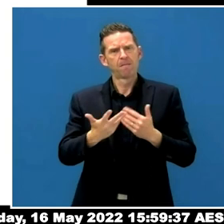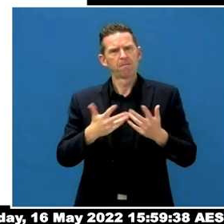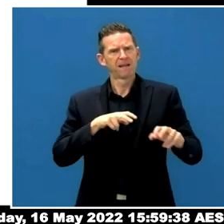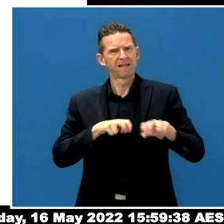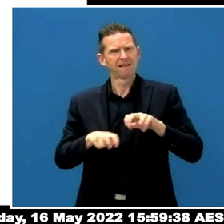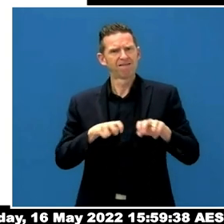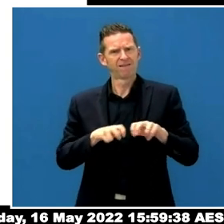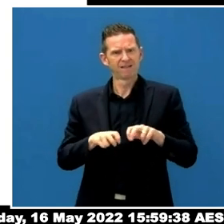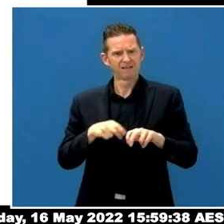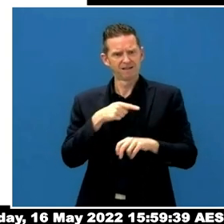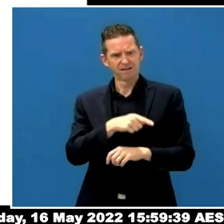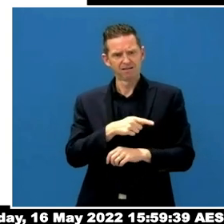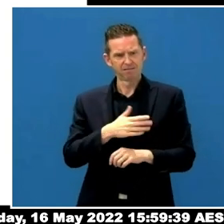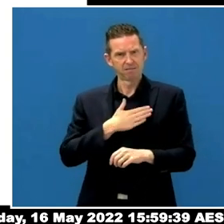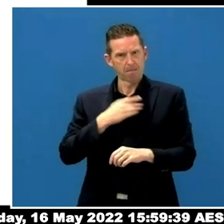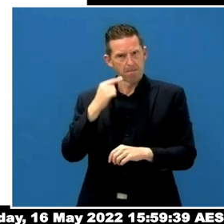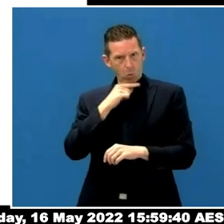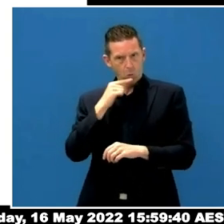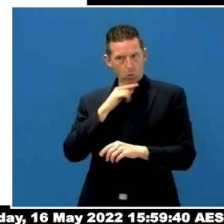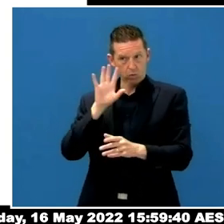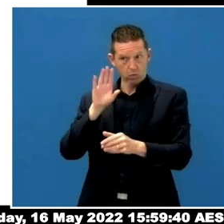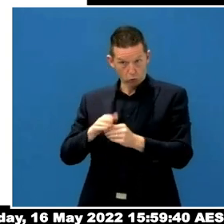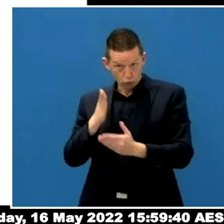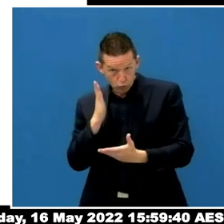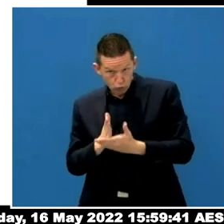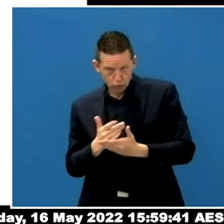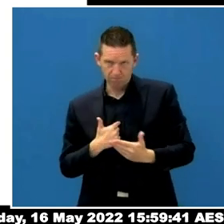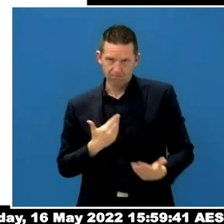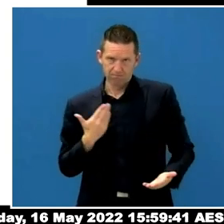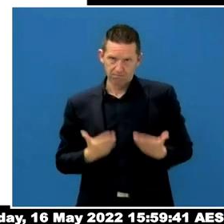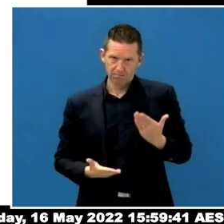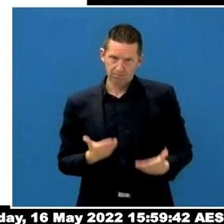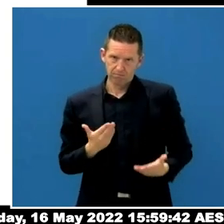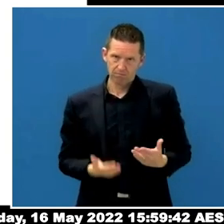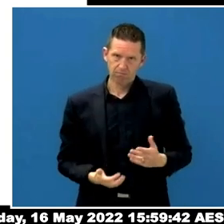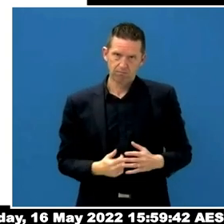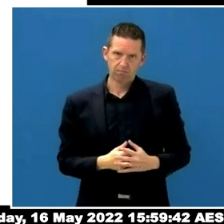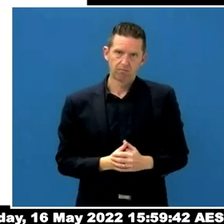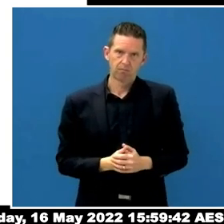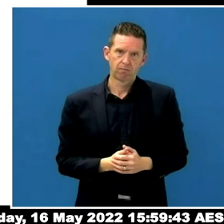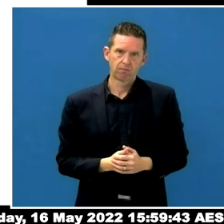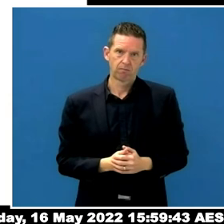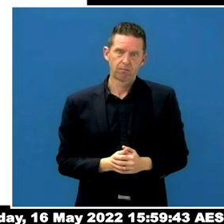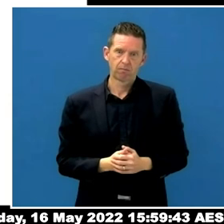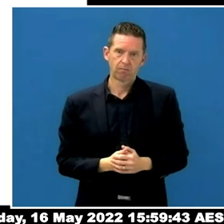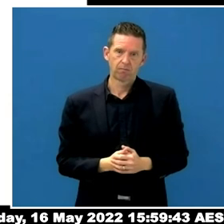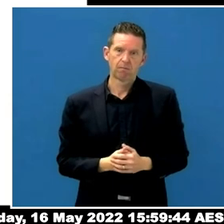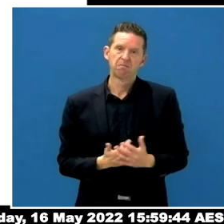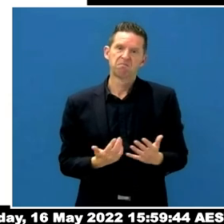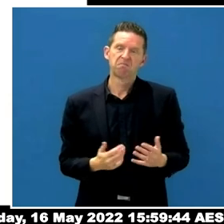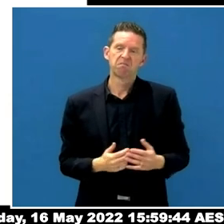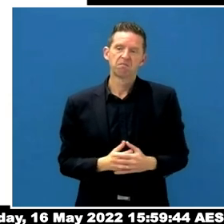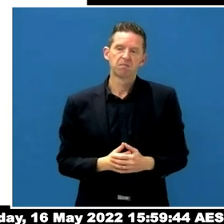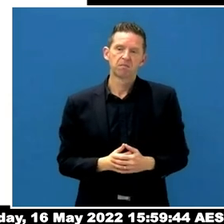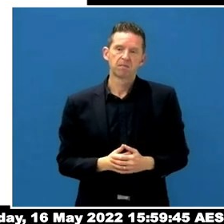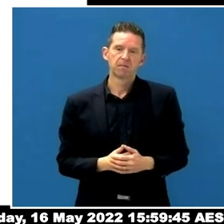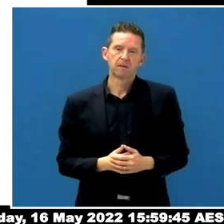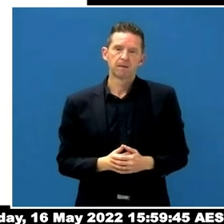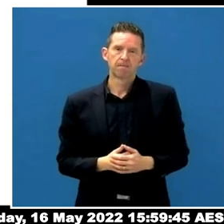Yes. MR FOGARTY: And so you understood this to be that those activities that you were